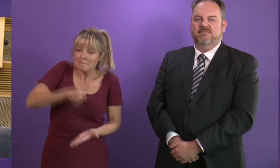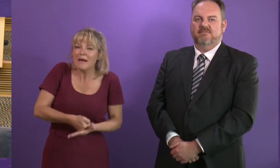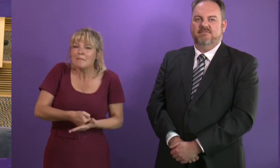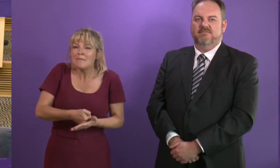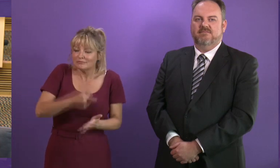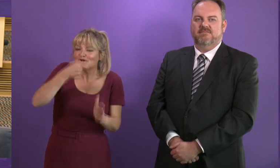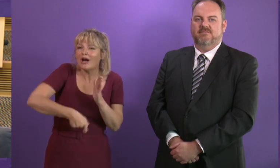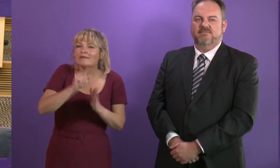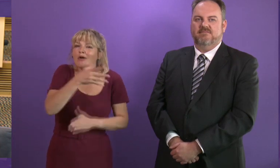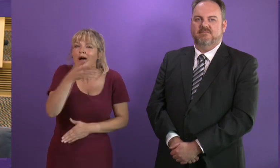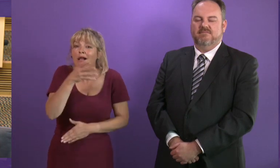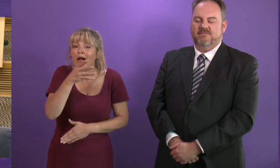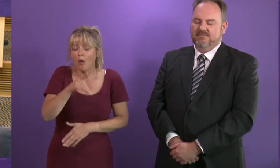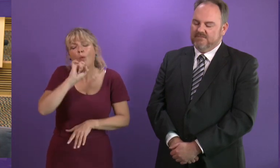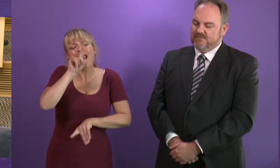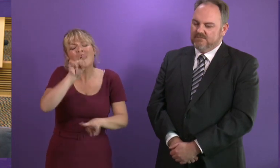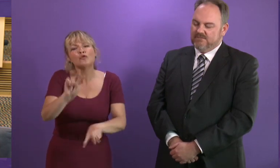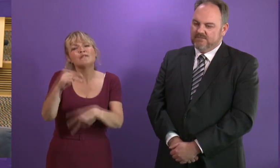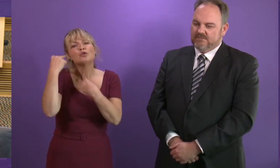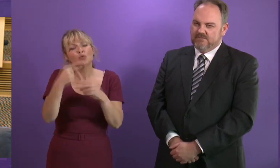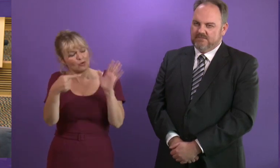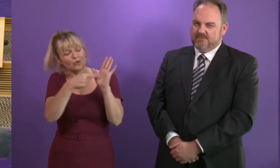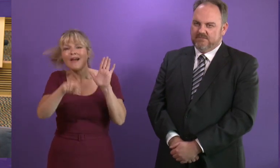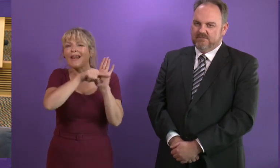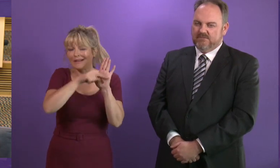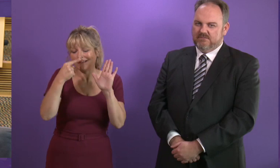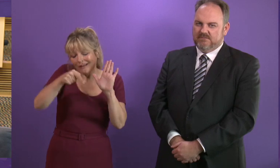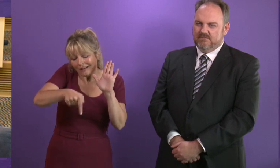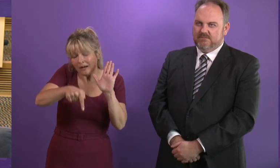built into the legislation. However, all the early indications, including the statistic